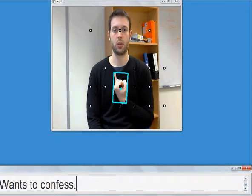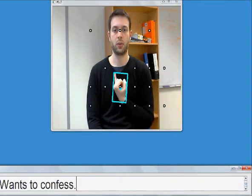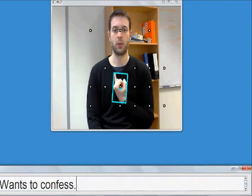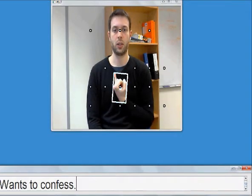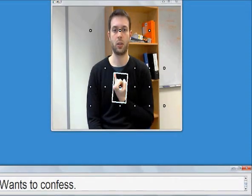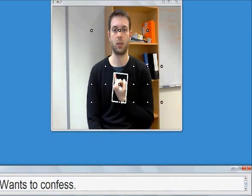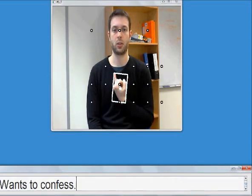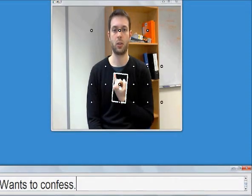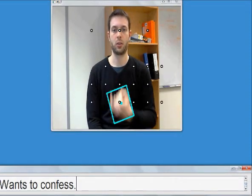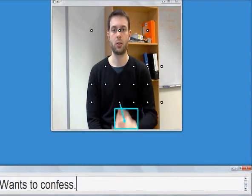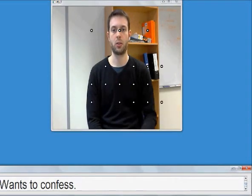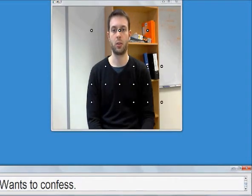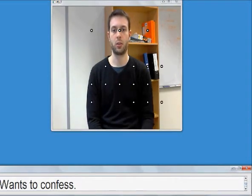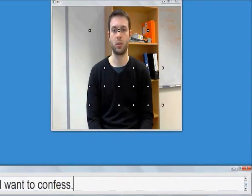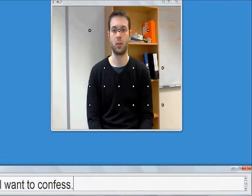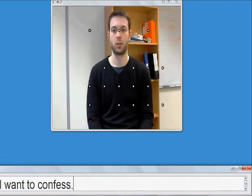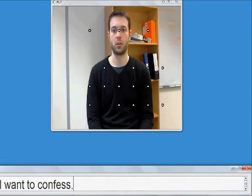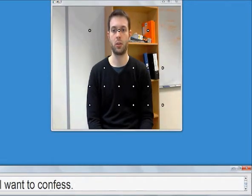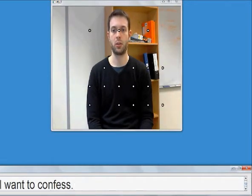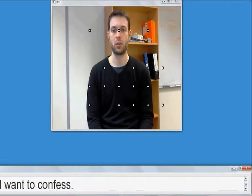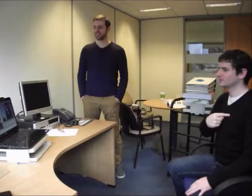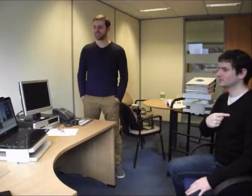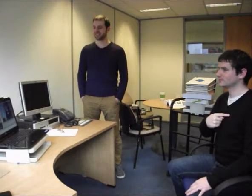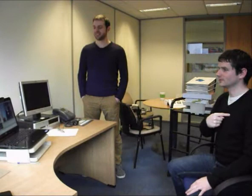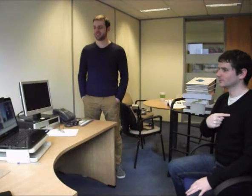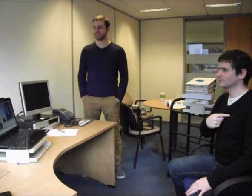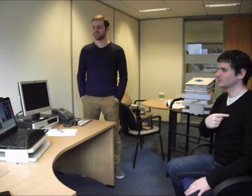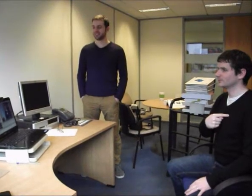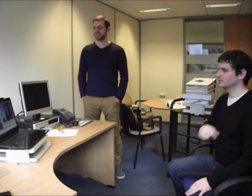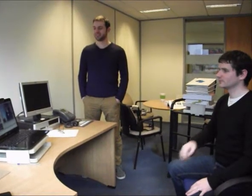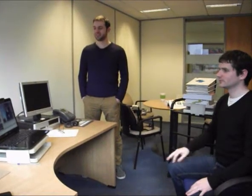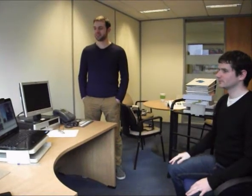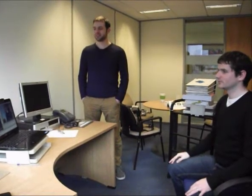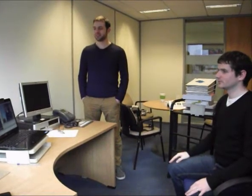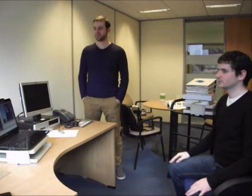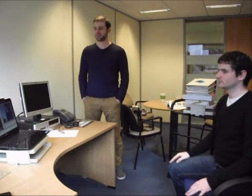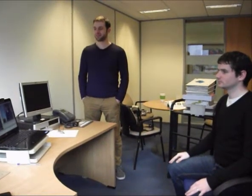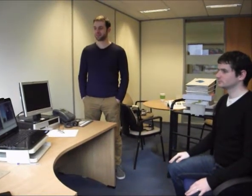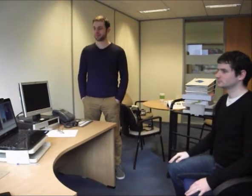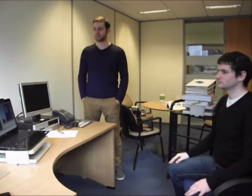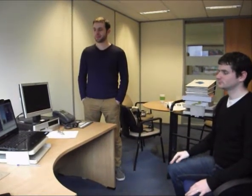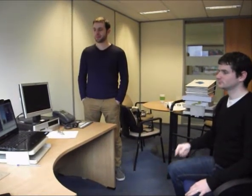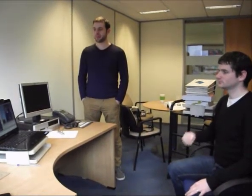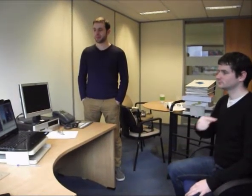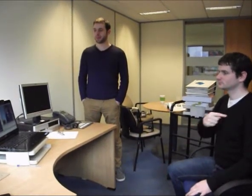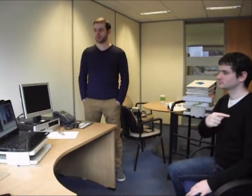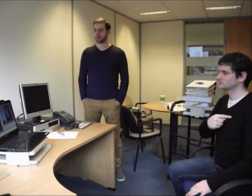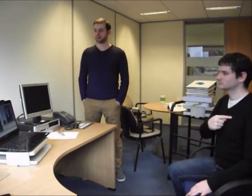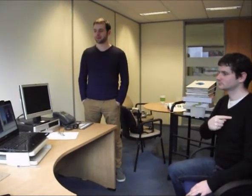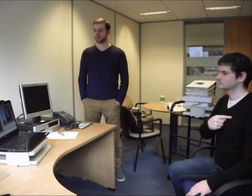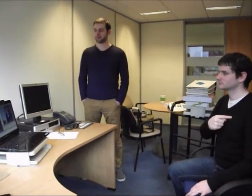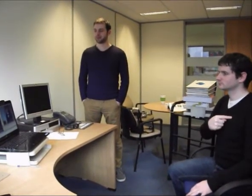text and display them on a screen. This can work with any camera and screen- for example,